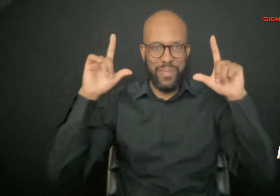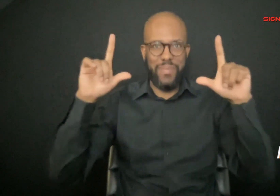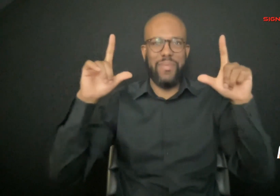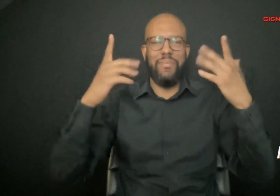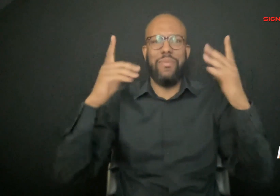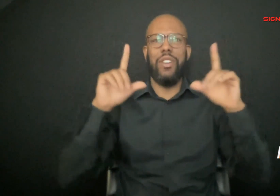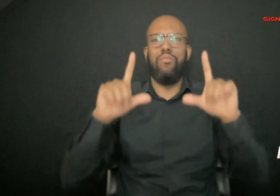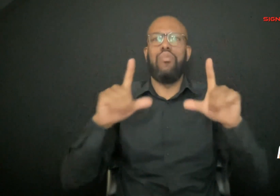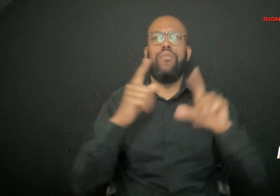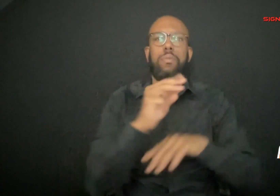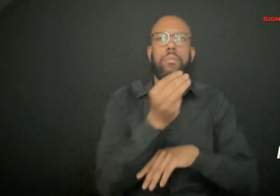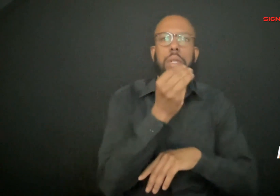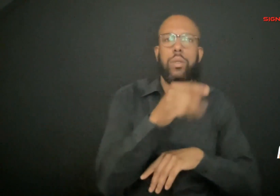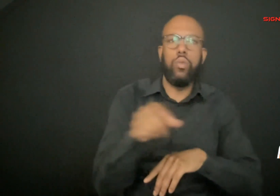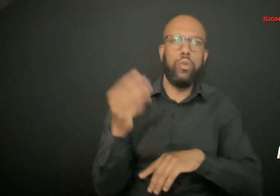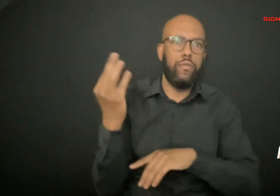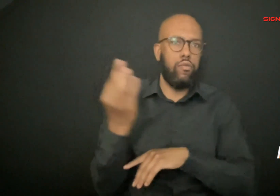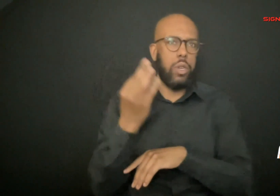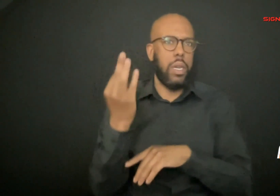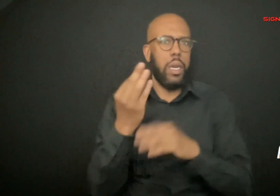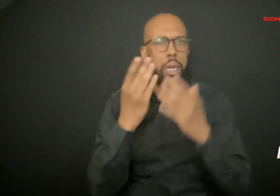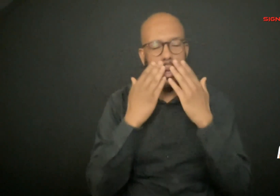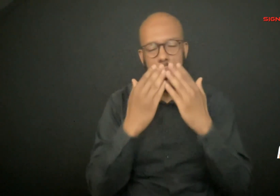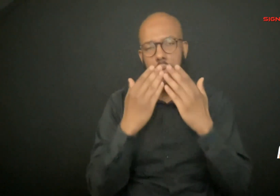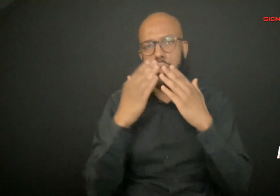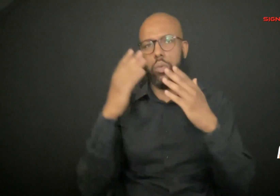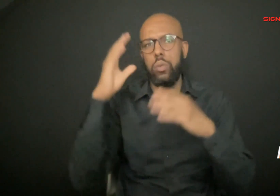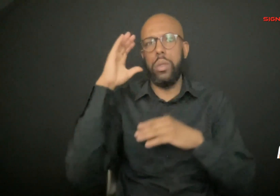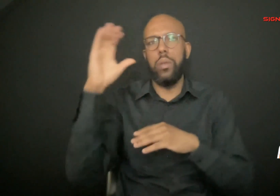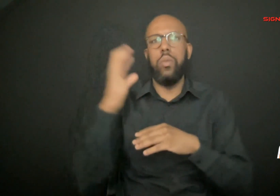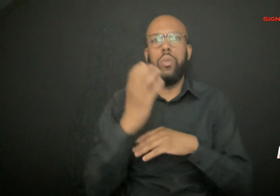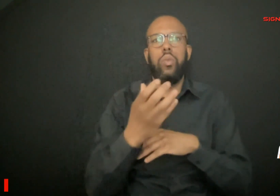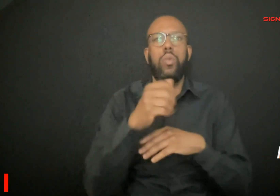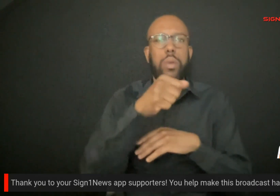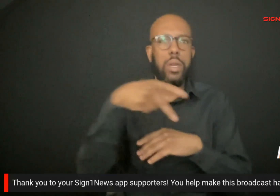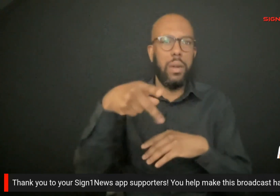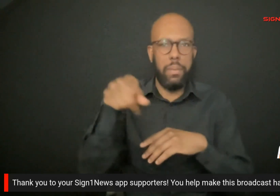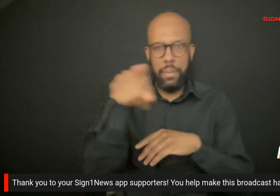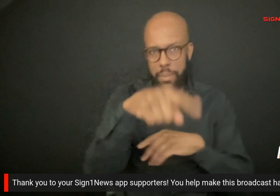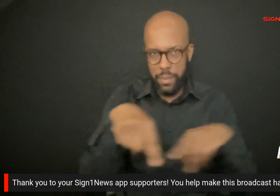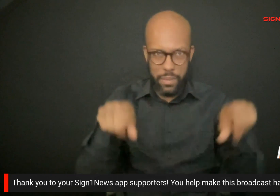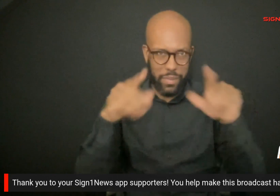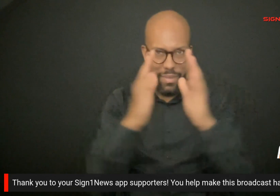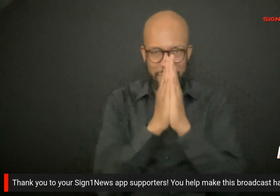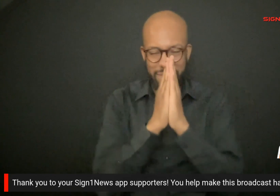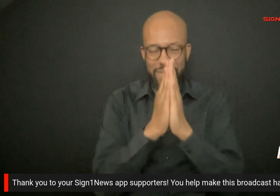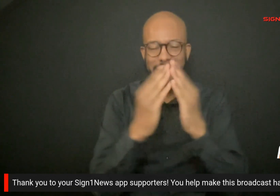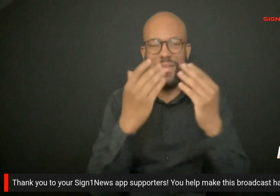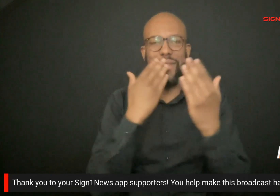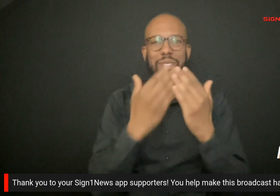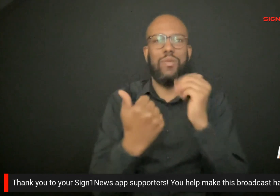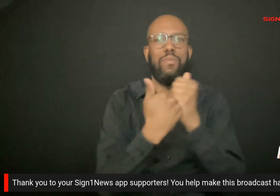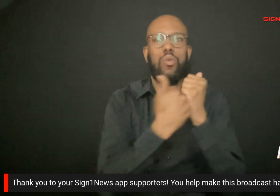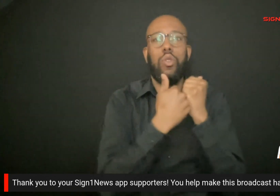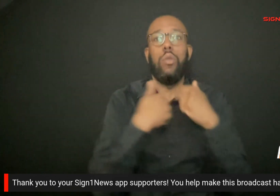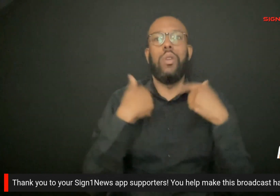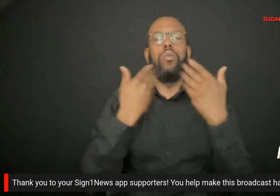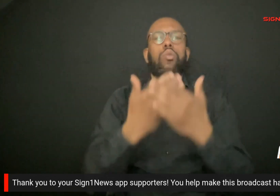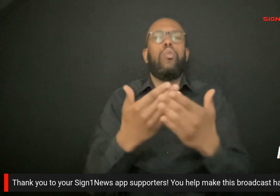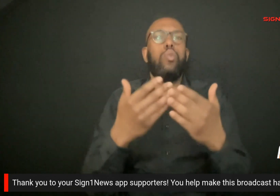Find one news will be broadcasting updates Monday through Friday. A big thank you to our sign One news app supporters. You help make this broadcast happen.